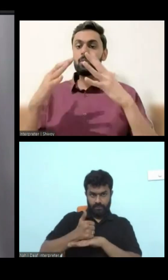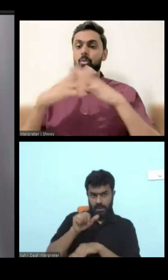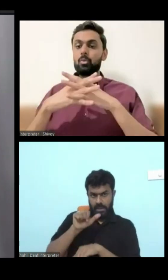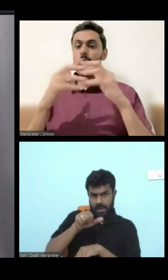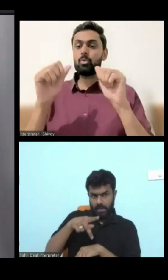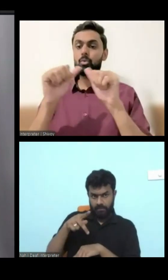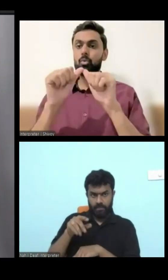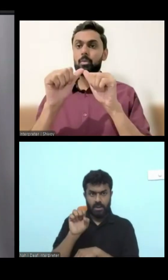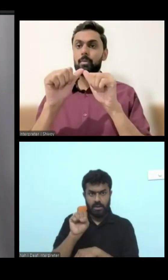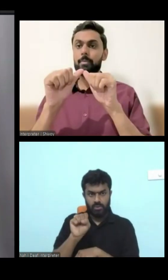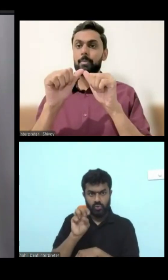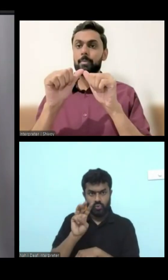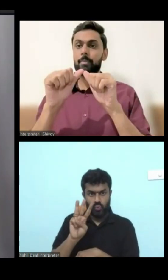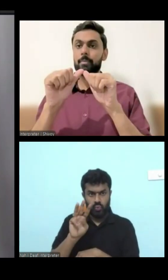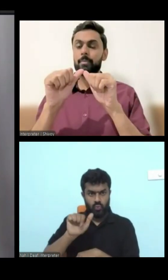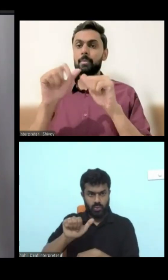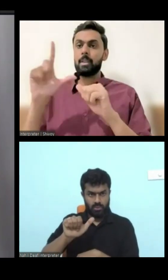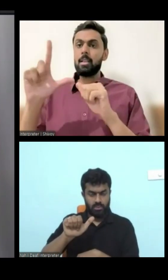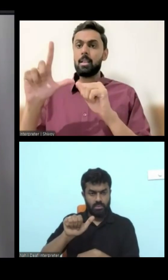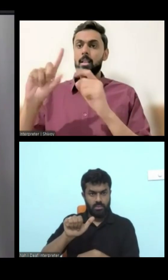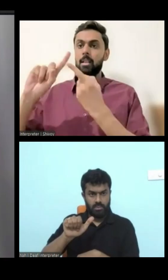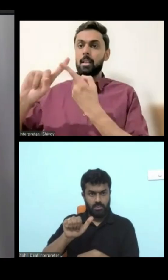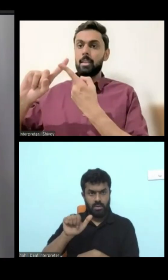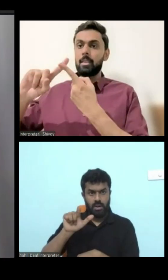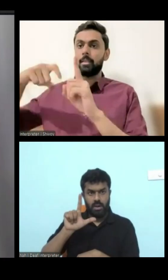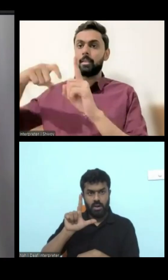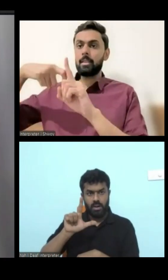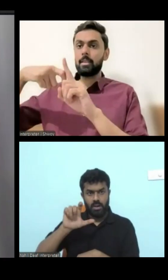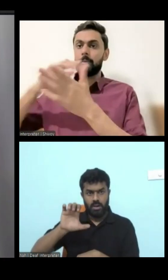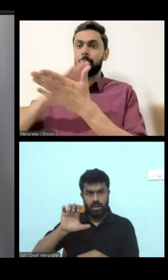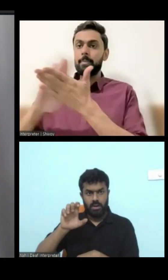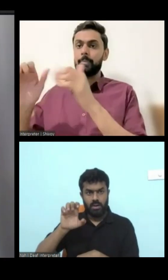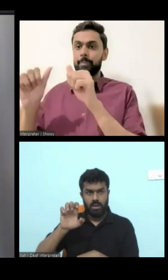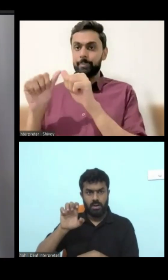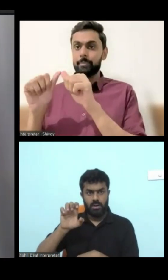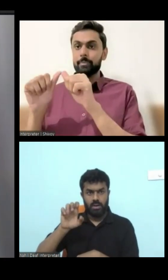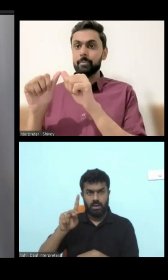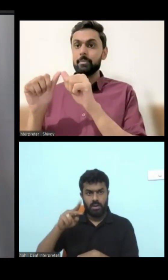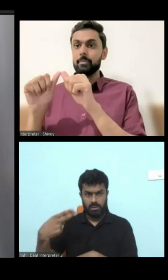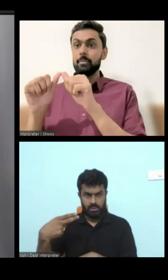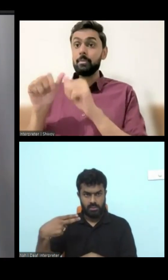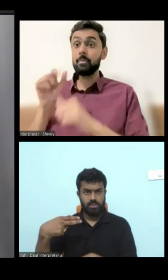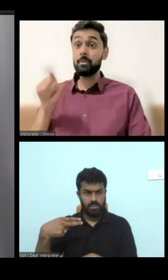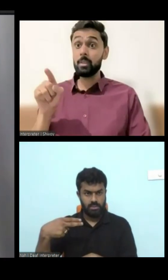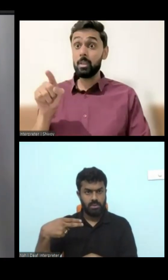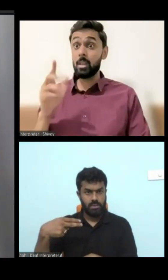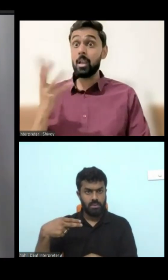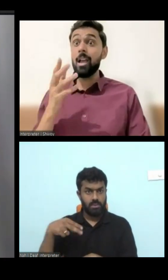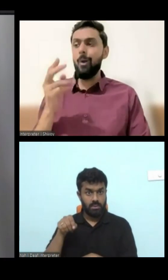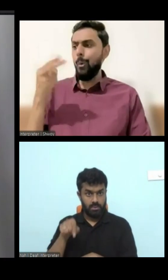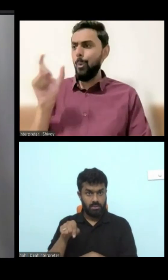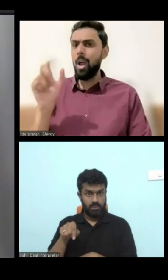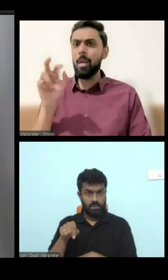Swalekhan Typing Tutor is basically India's only accessible multilingual typing tutor, built